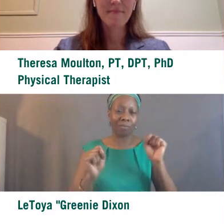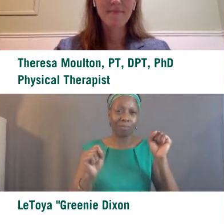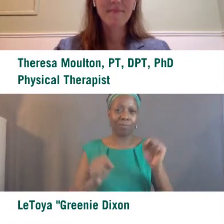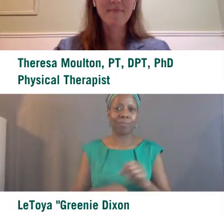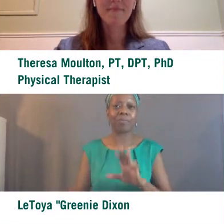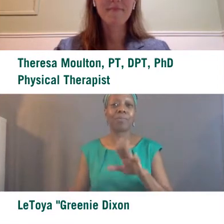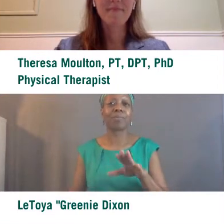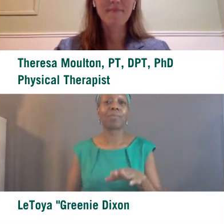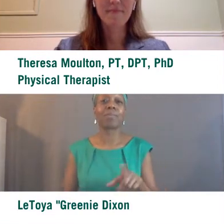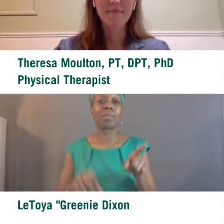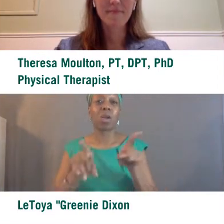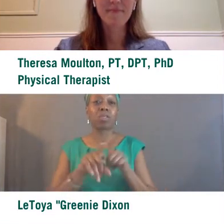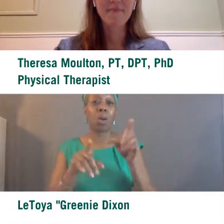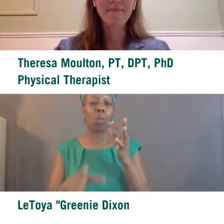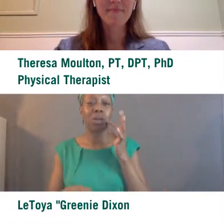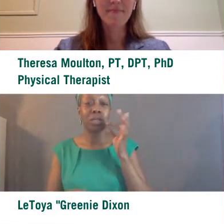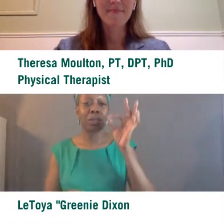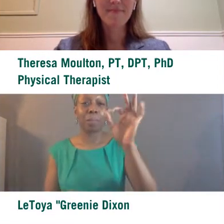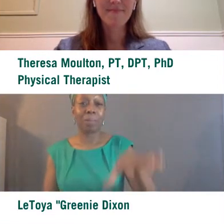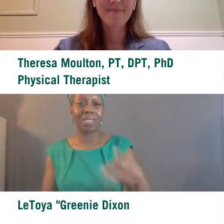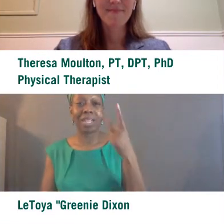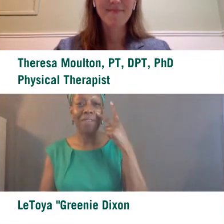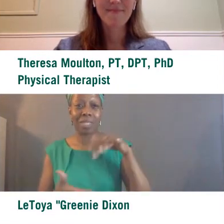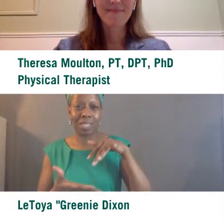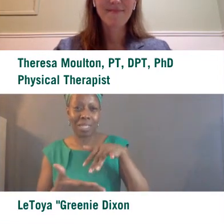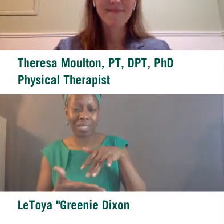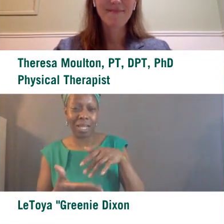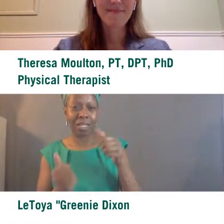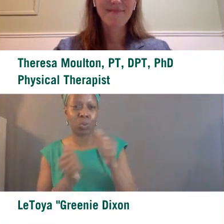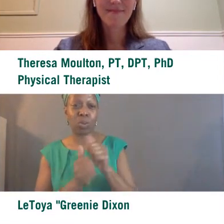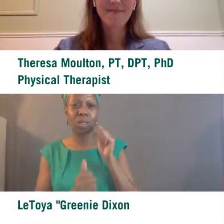where they do ballroom dancing in wheelchairs.